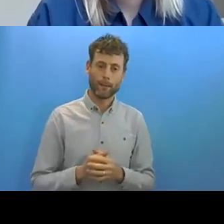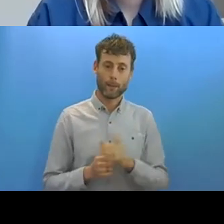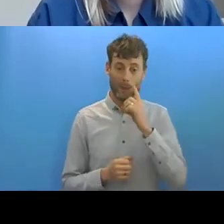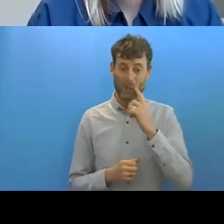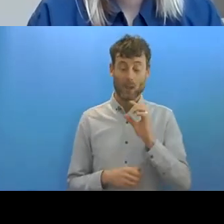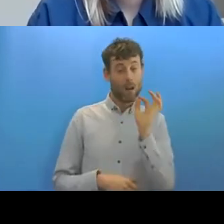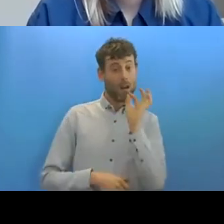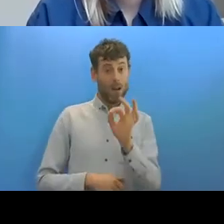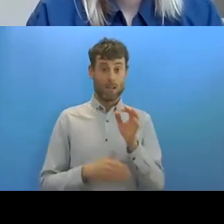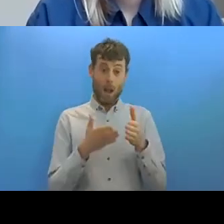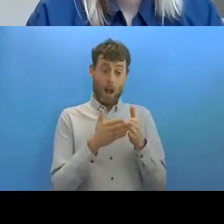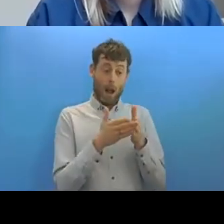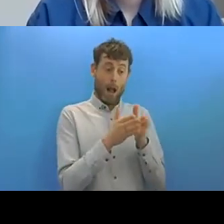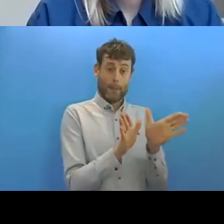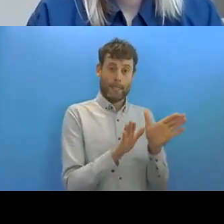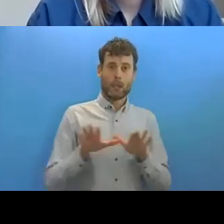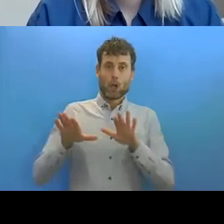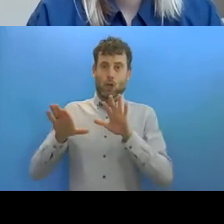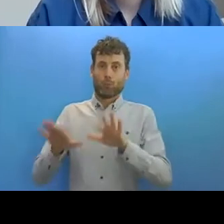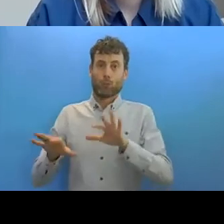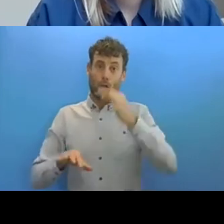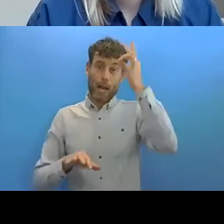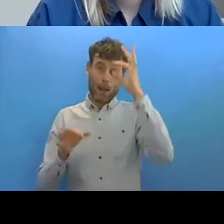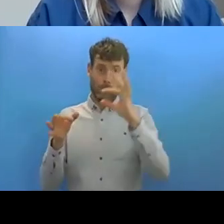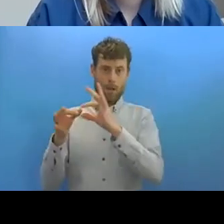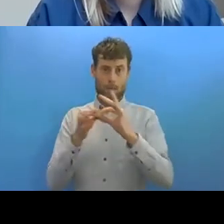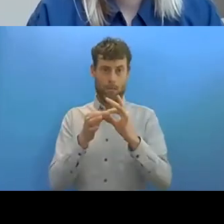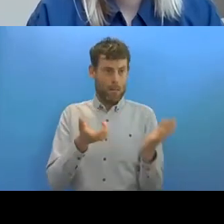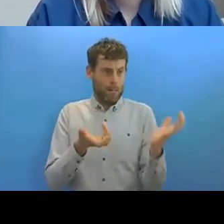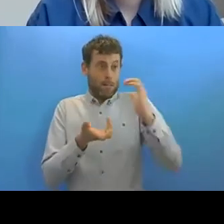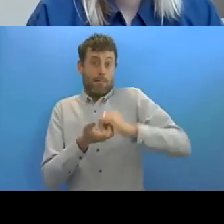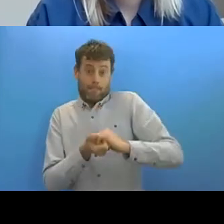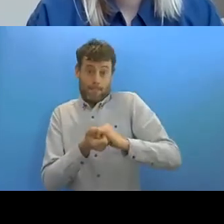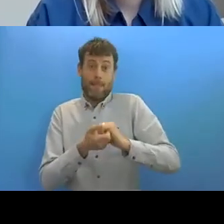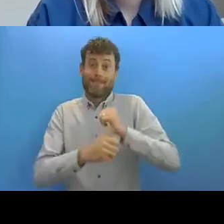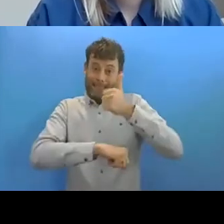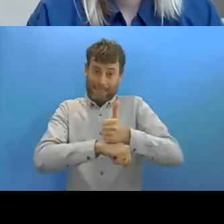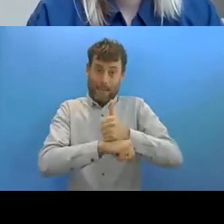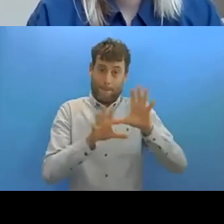might not have met before, is great. ISABELLA: Thanks. We have a question from An: has the Unlimited/British Council collaboration over the years inspired other countries to